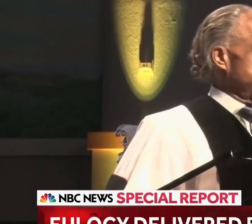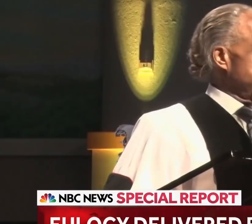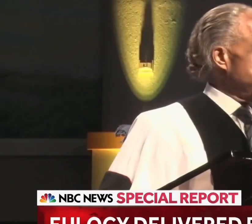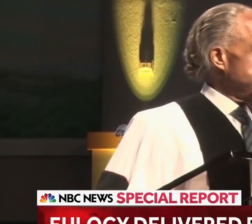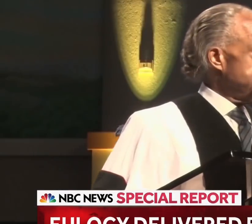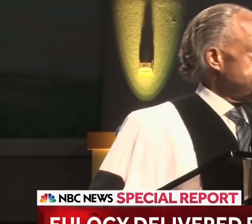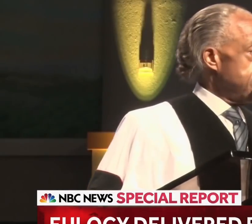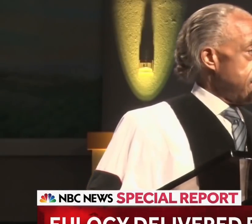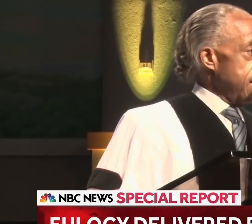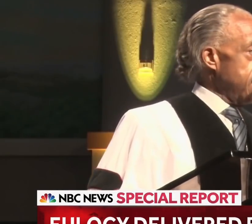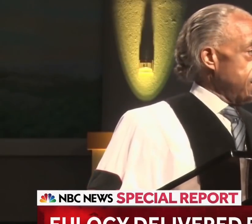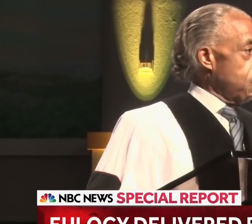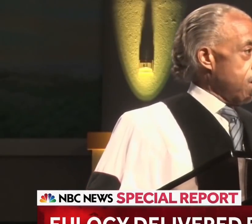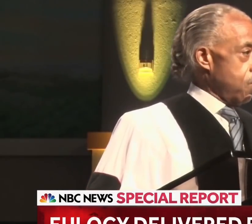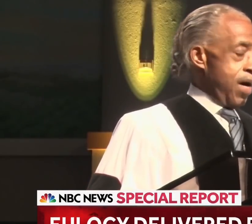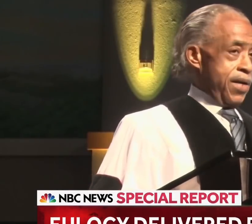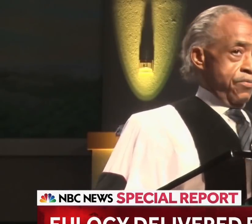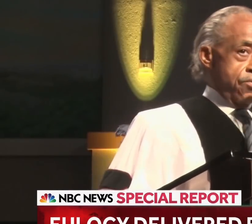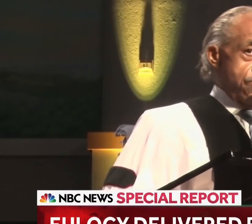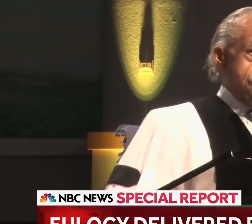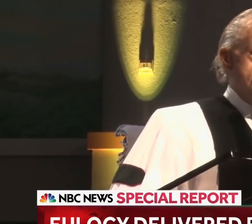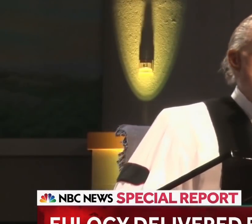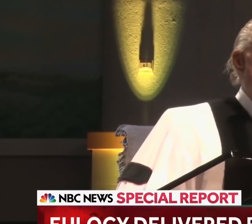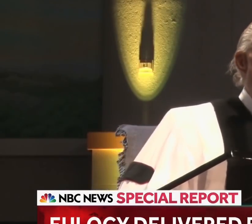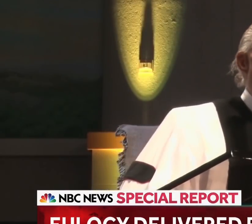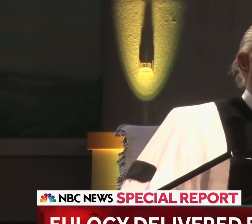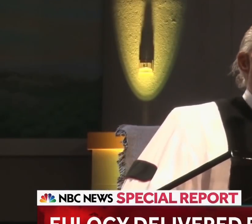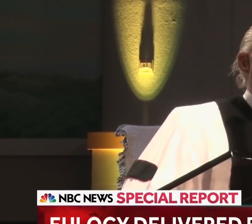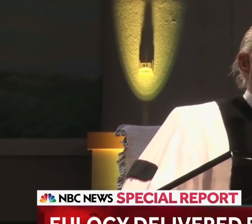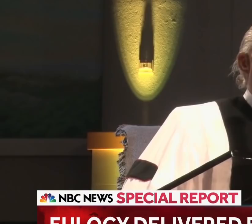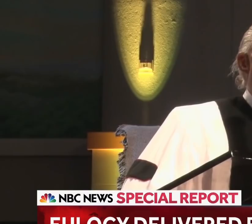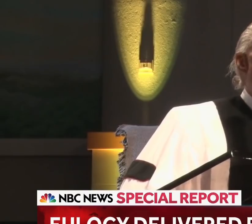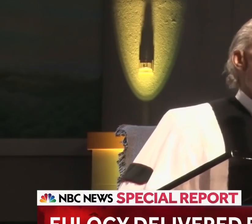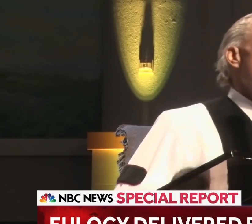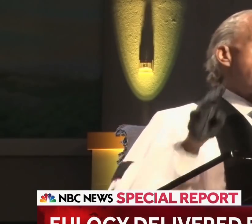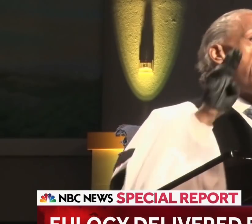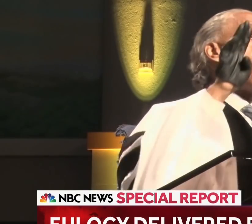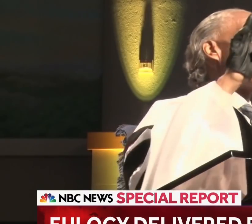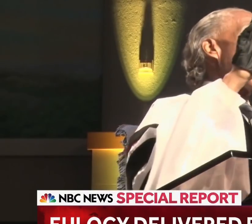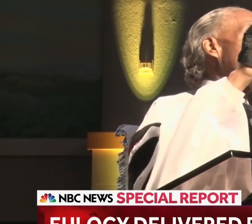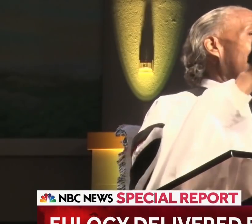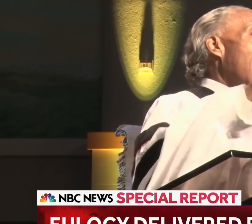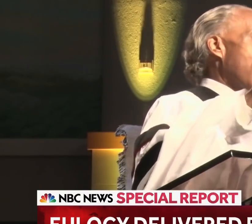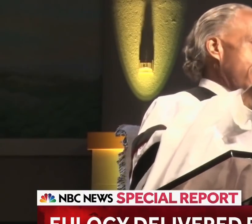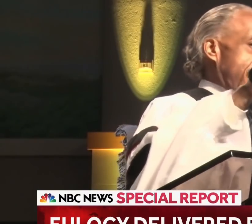TO MAKE PEOPLE PAY FOR TAKING OUR LIVES.